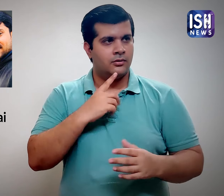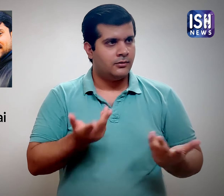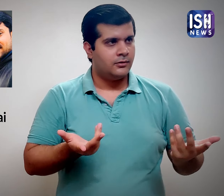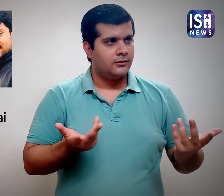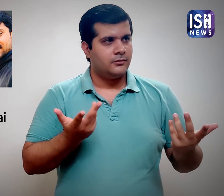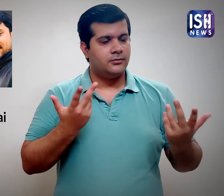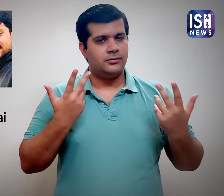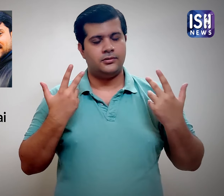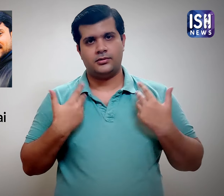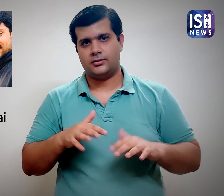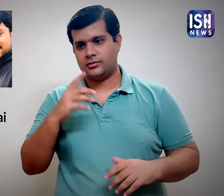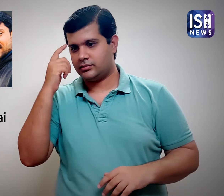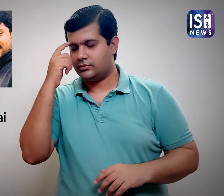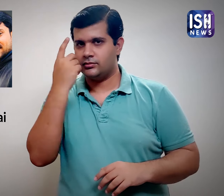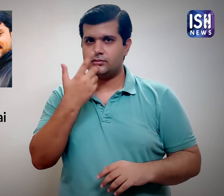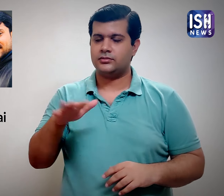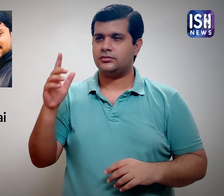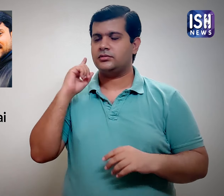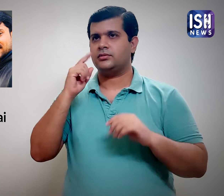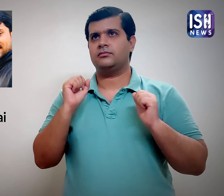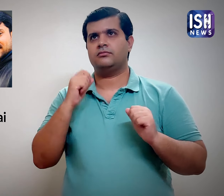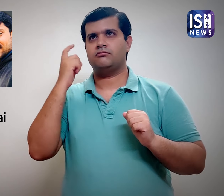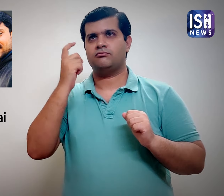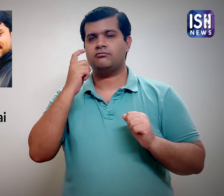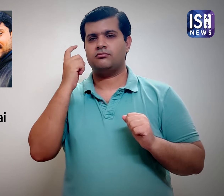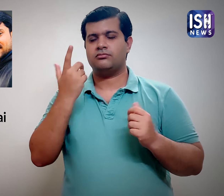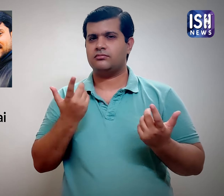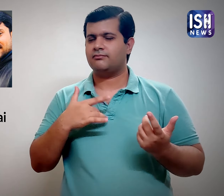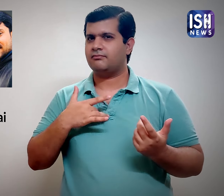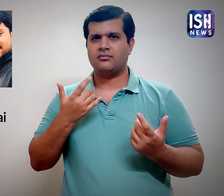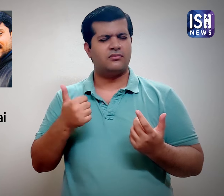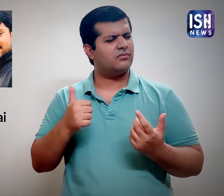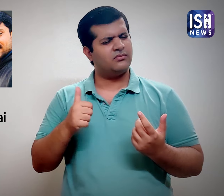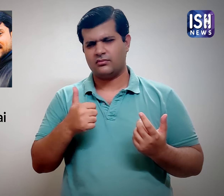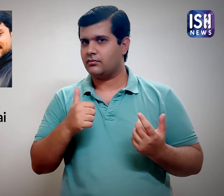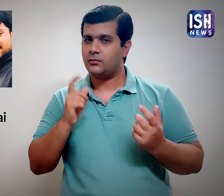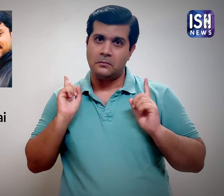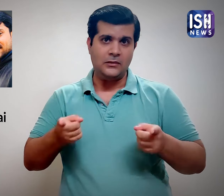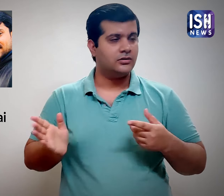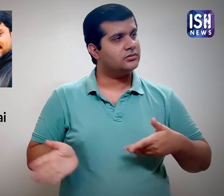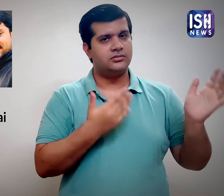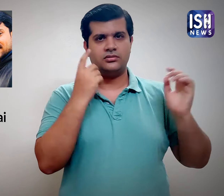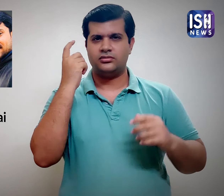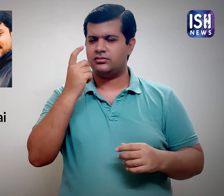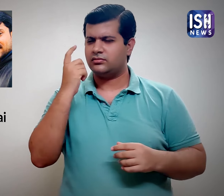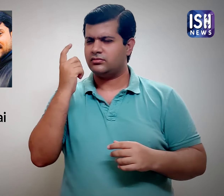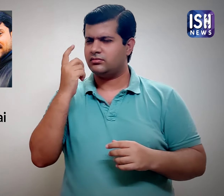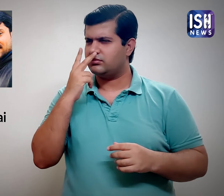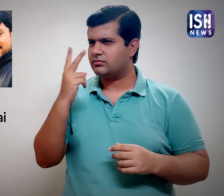Sachin was trying to think of other ways as he wanted to go back home.